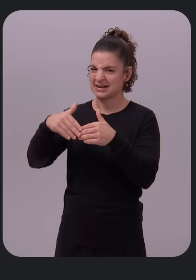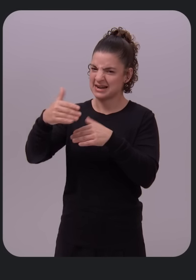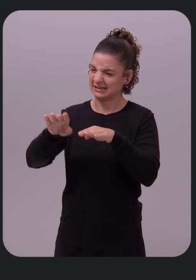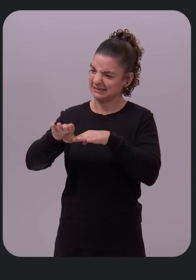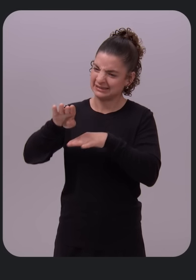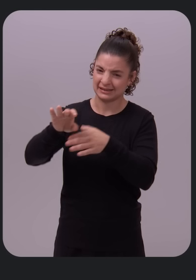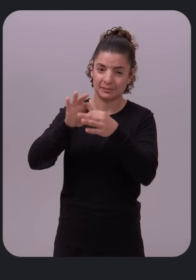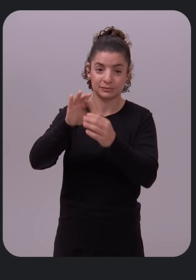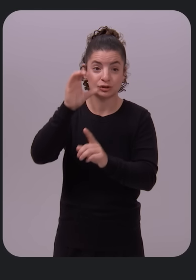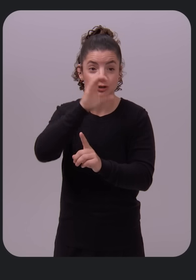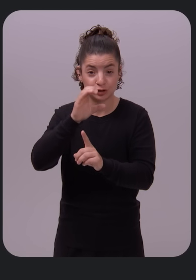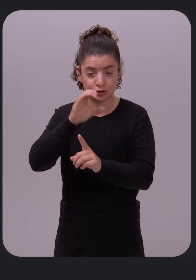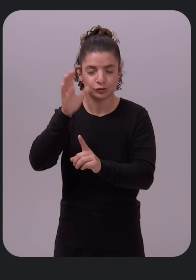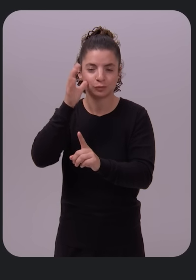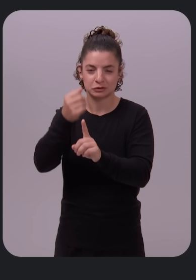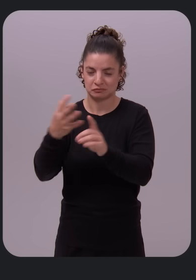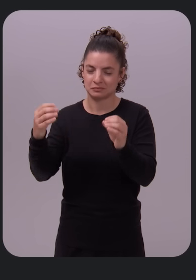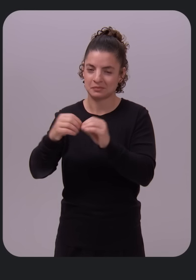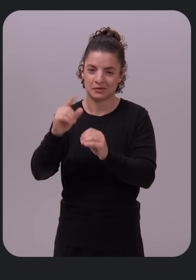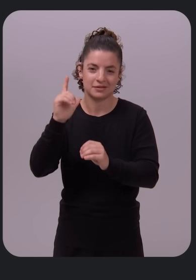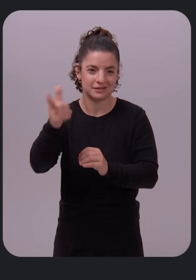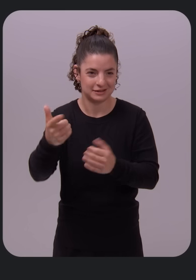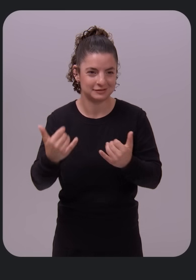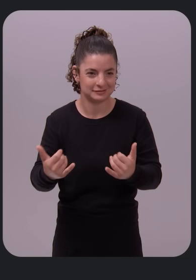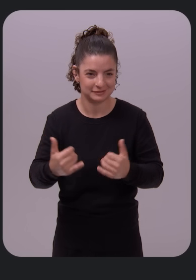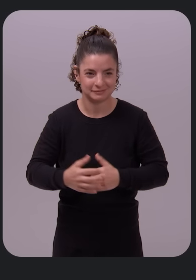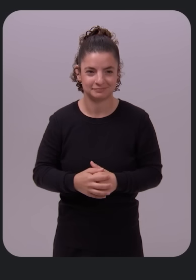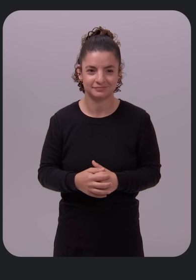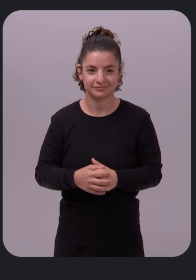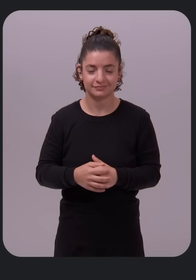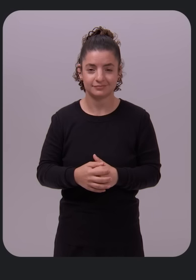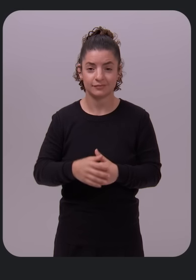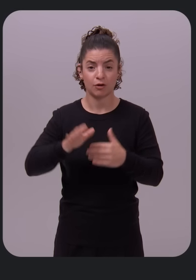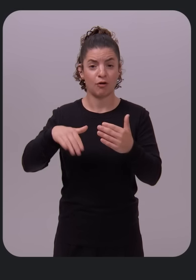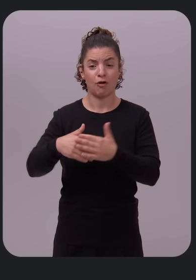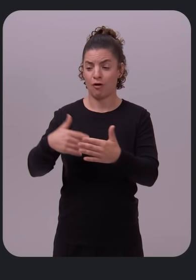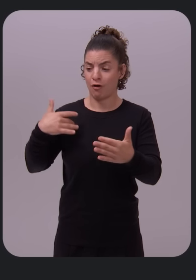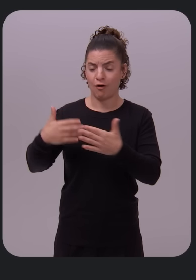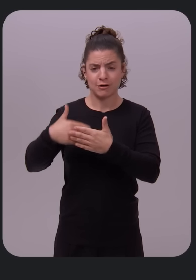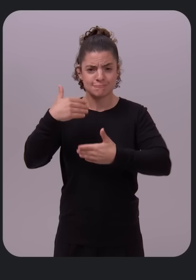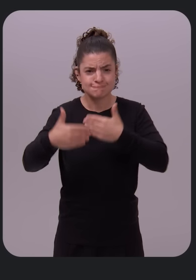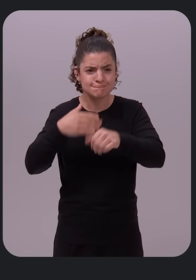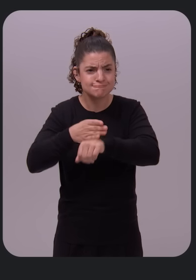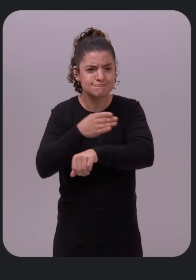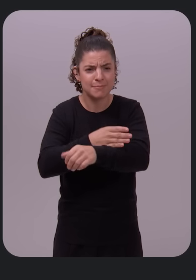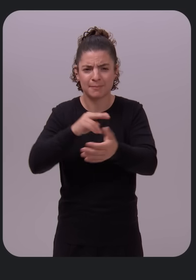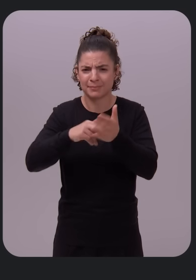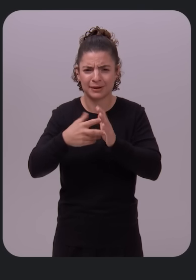You'll hear more about this later. What all this progress means is that we